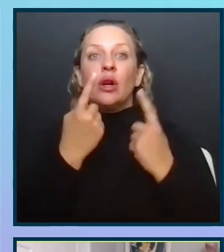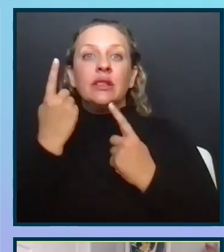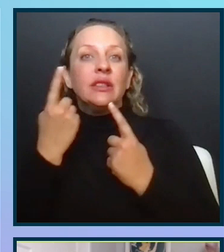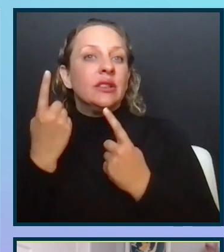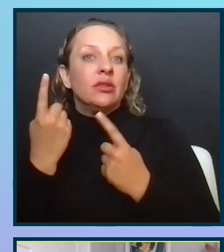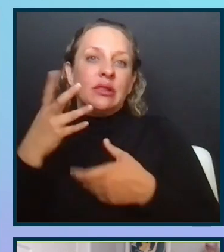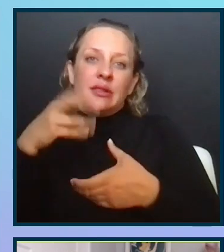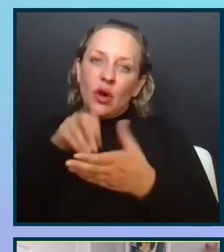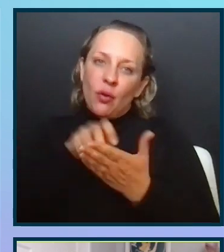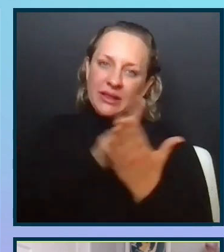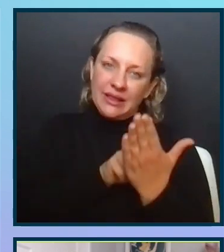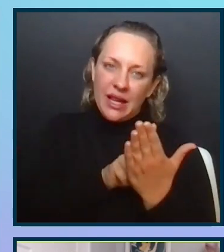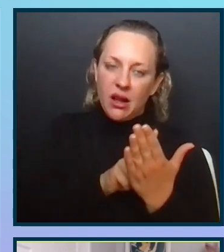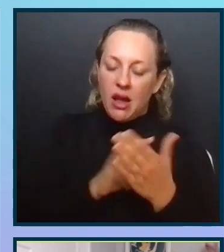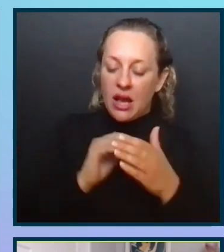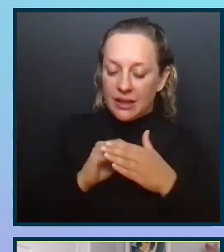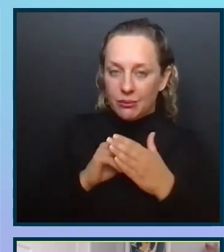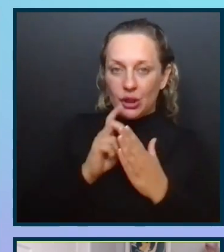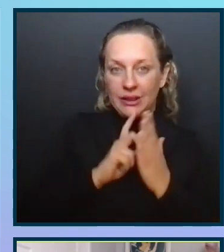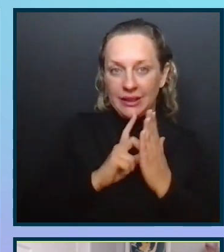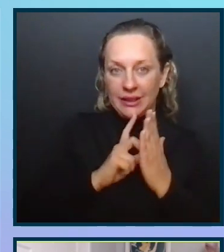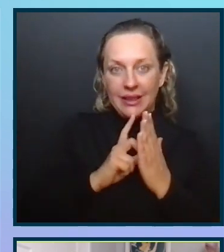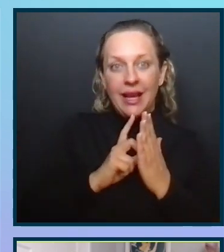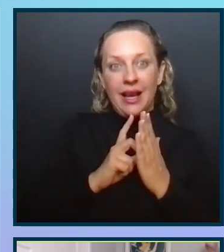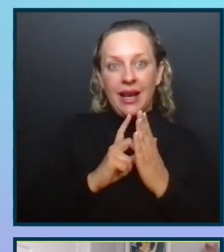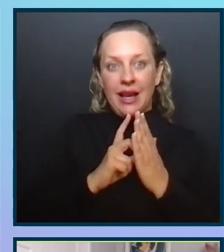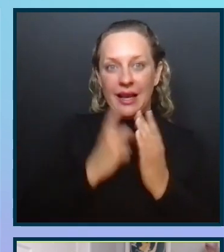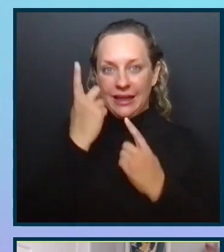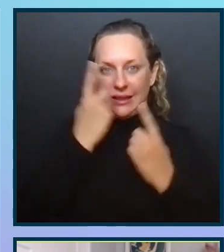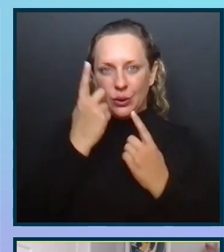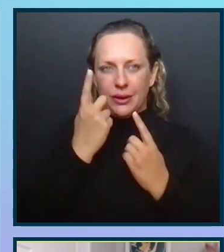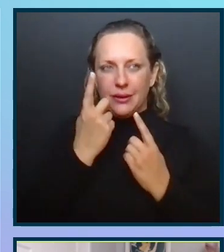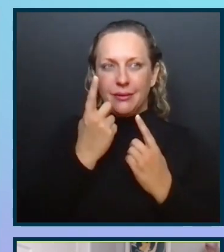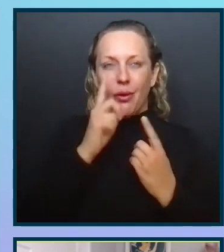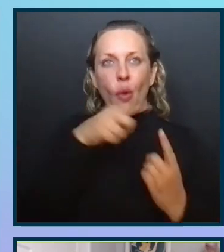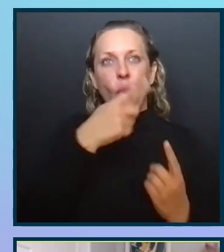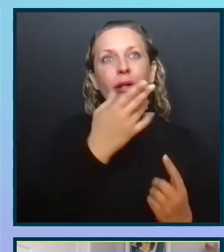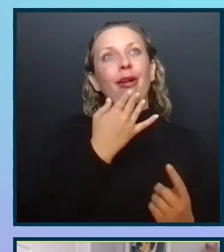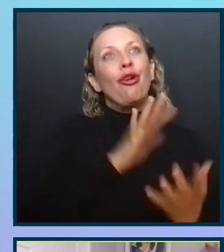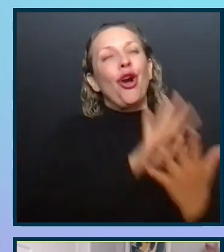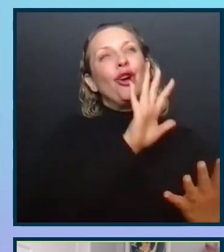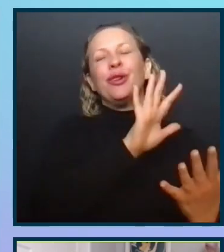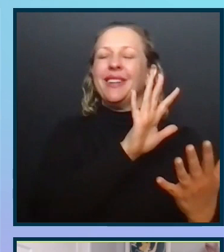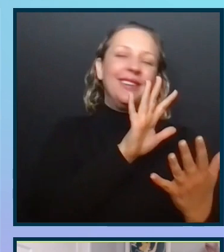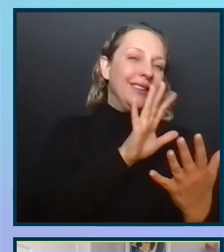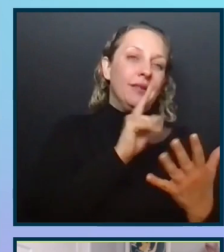Accessible design considerations are far more than color contrast a alone. So let's look at this together